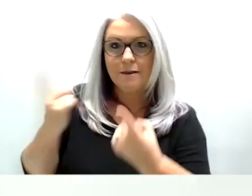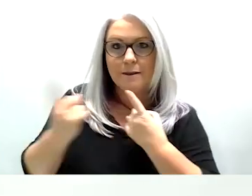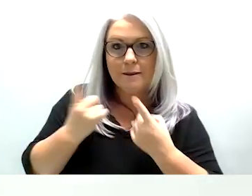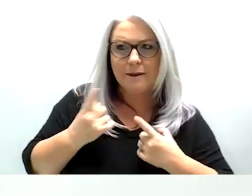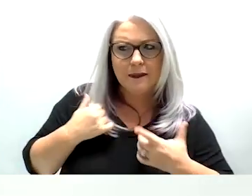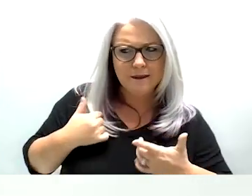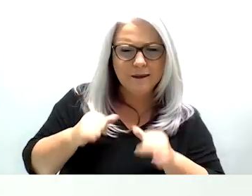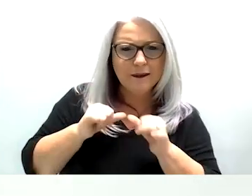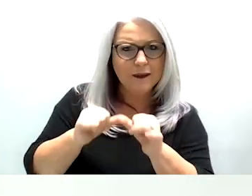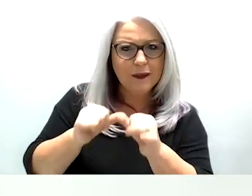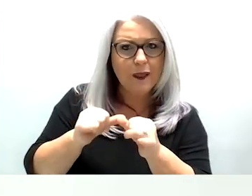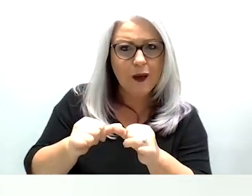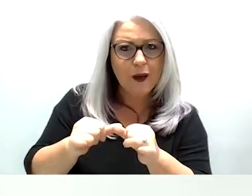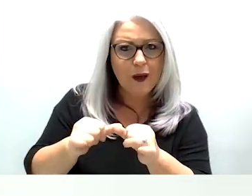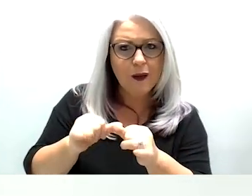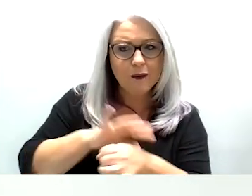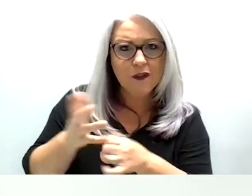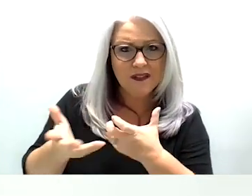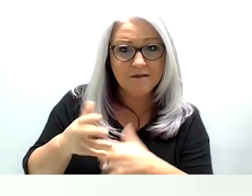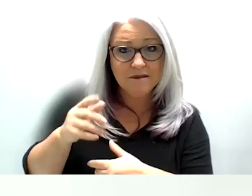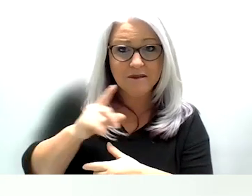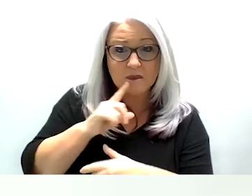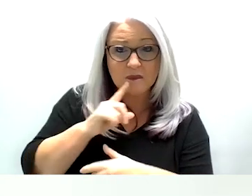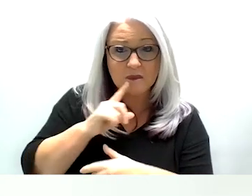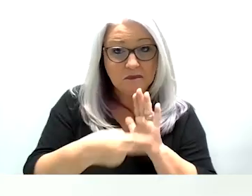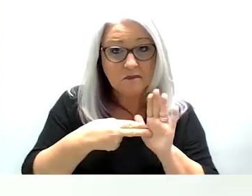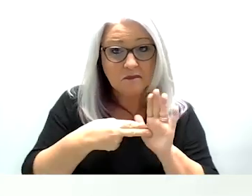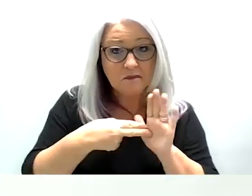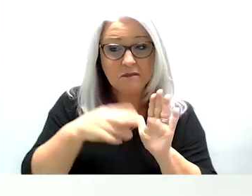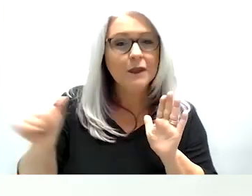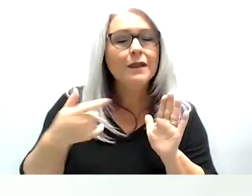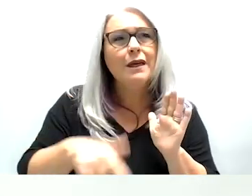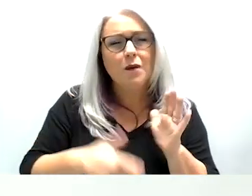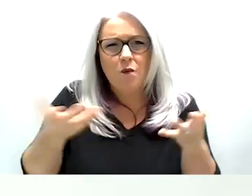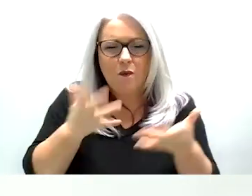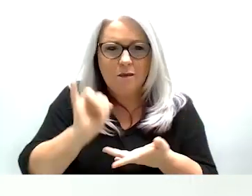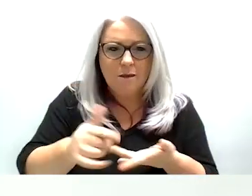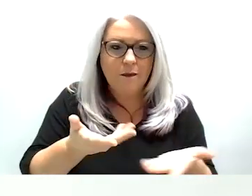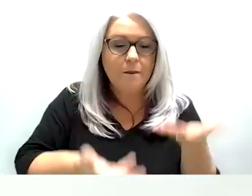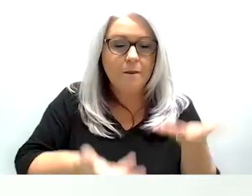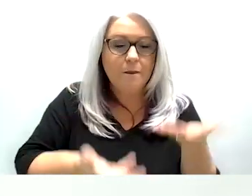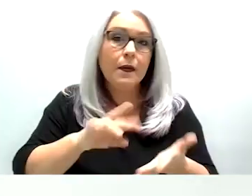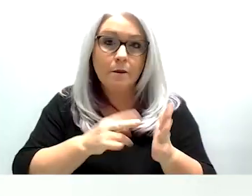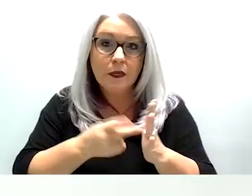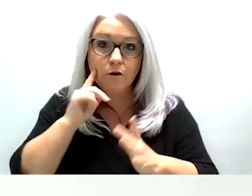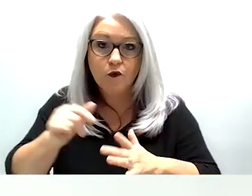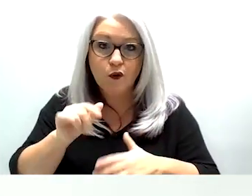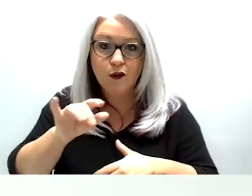could be considered a disability and what that would mean for them in different areas of their life. As Lisa mentioned, a lot